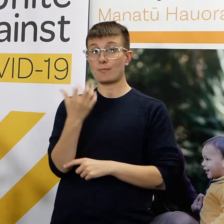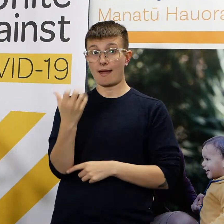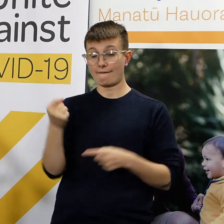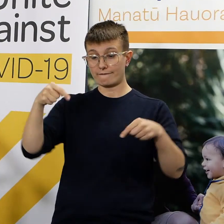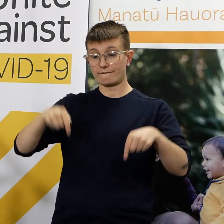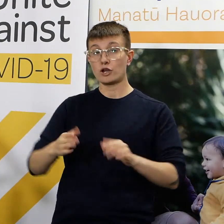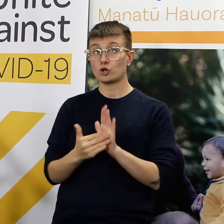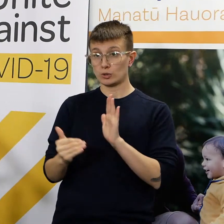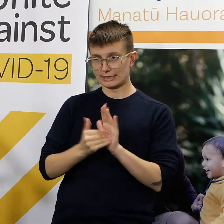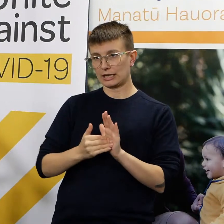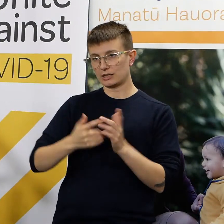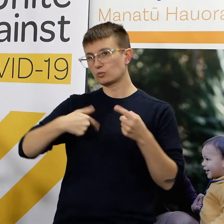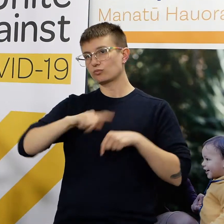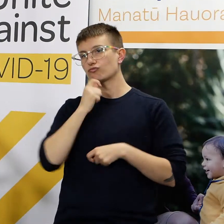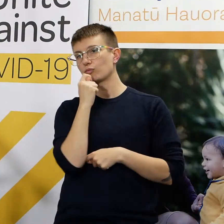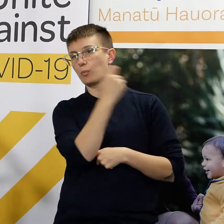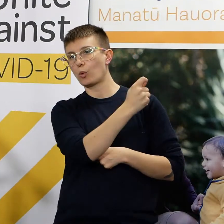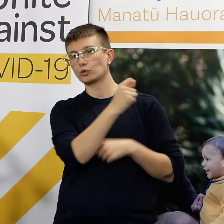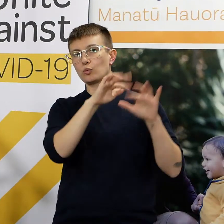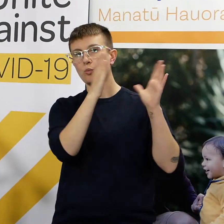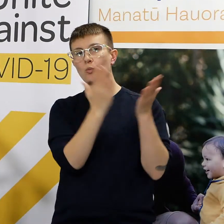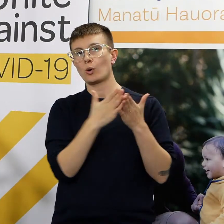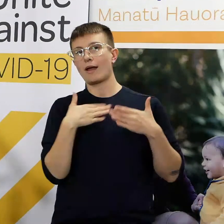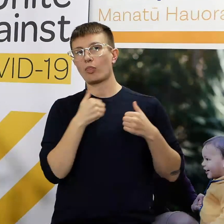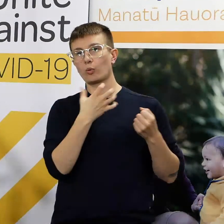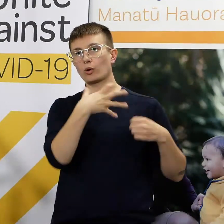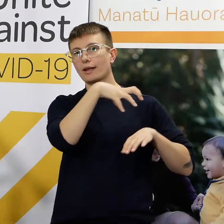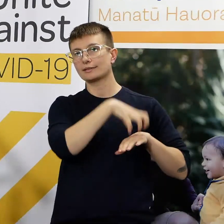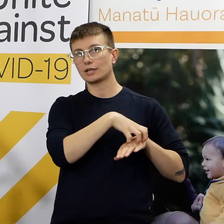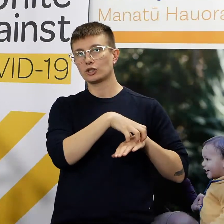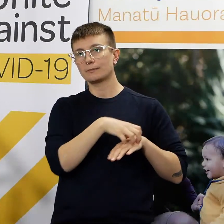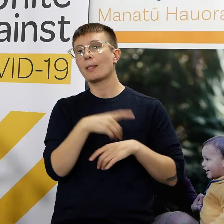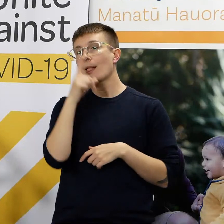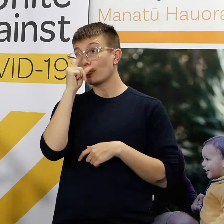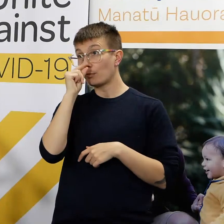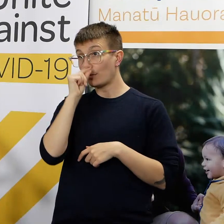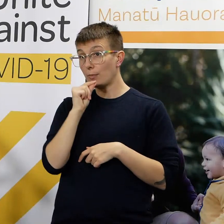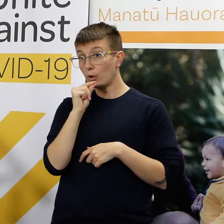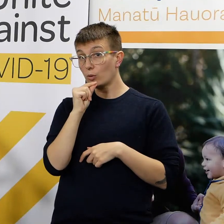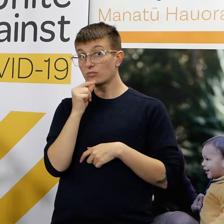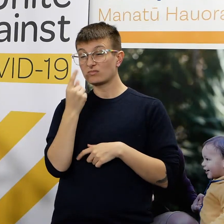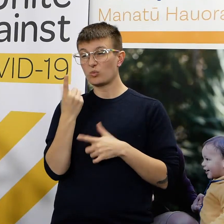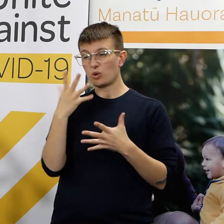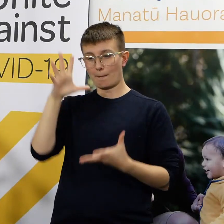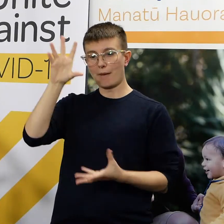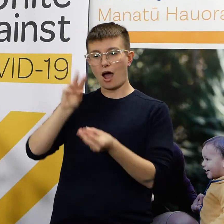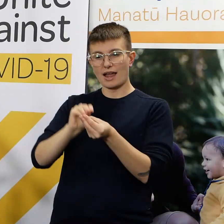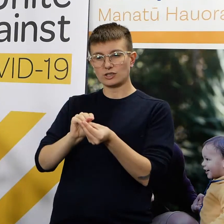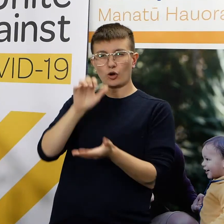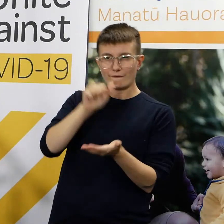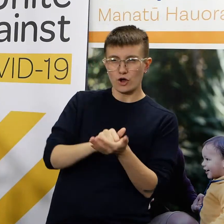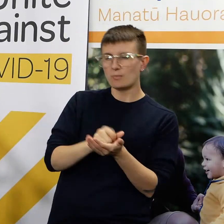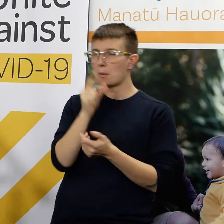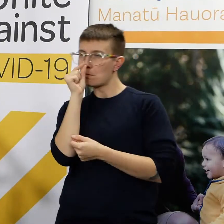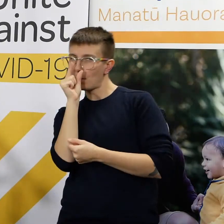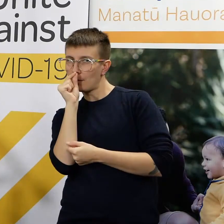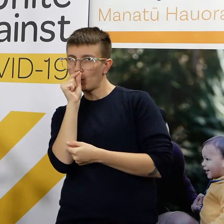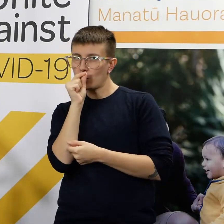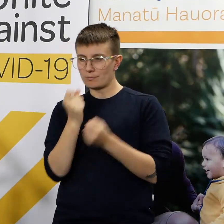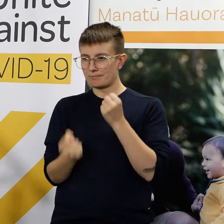The combined probable and confirmed number is 1,506. We don't have any additional COVID 19 related deaths